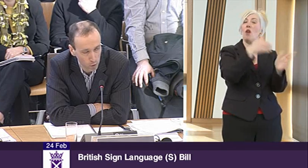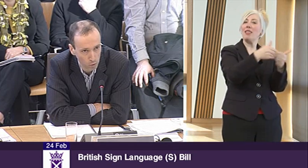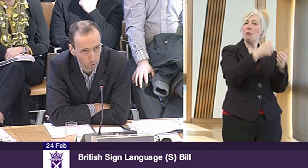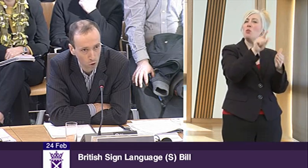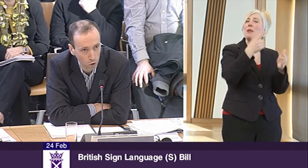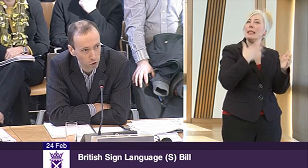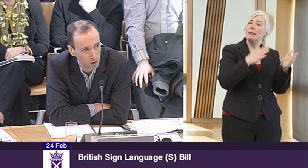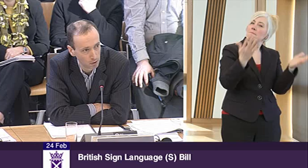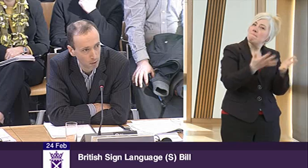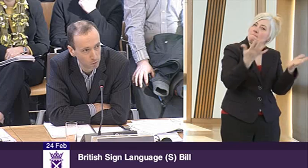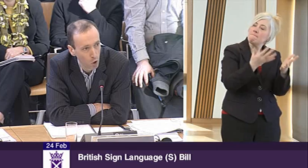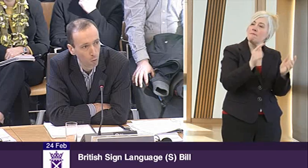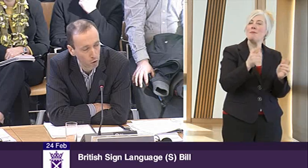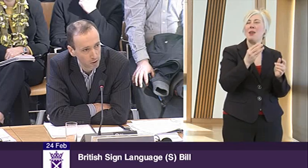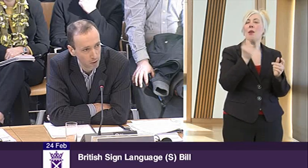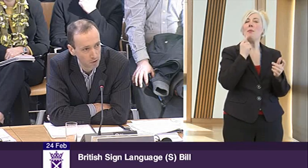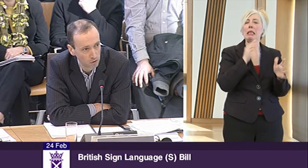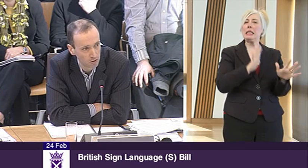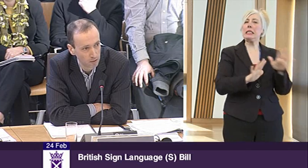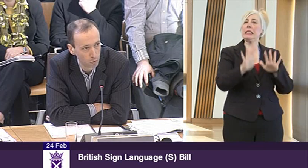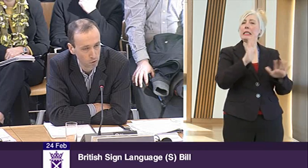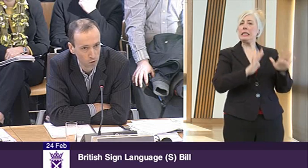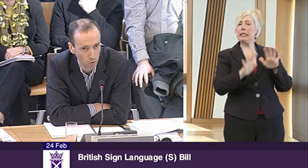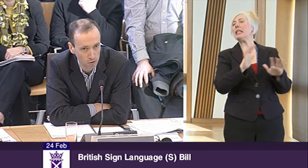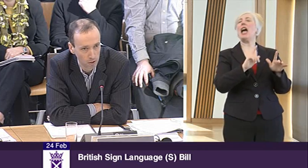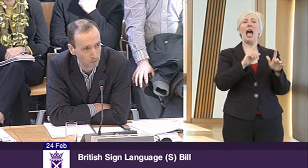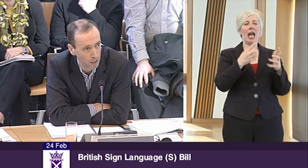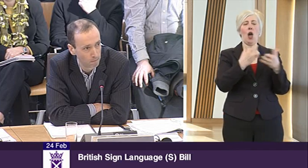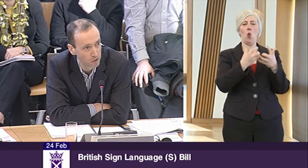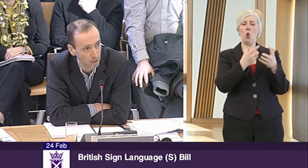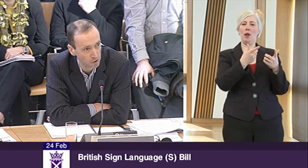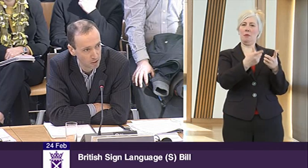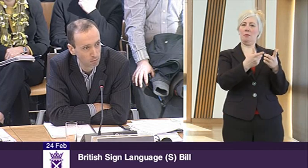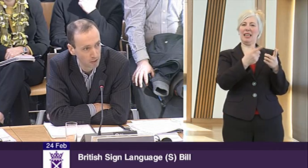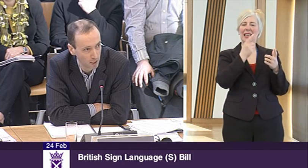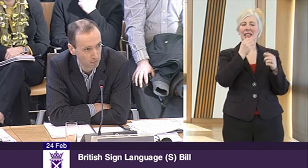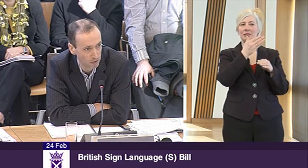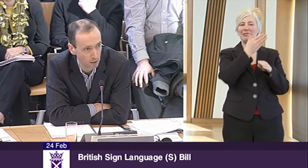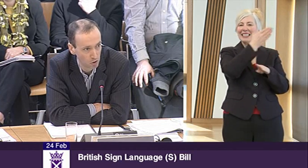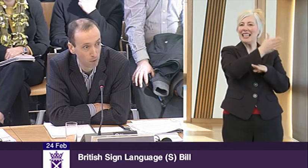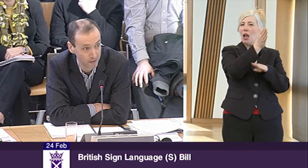I think that we have sounded a note of caution about what it does to signpost towards services